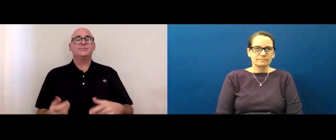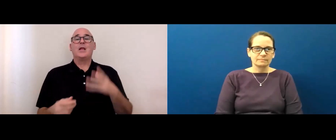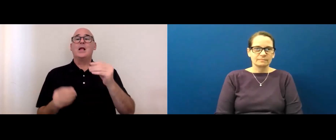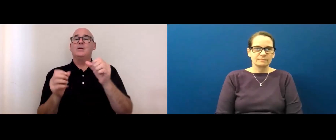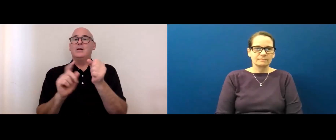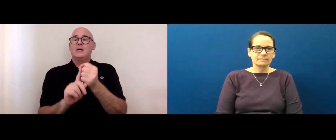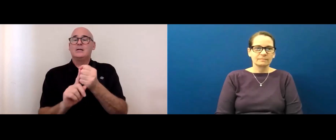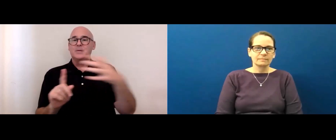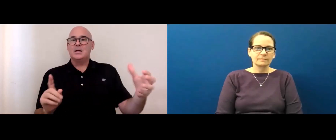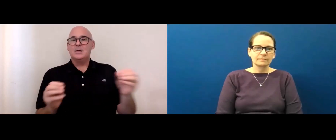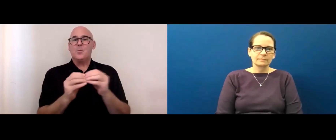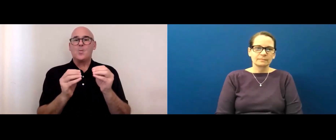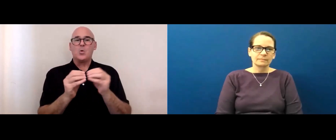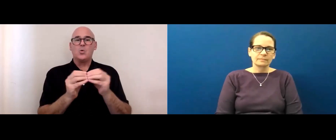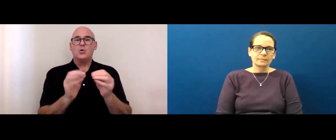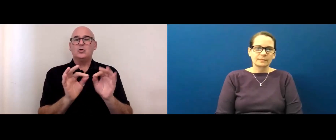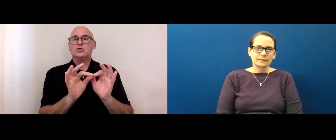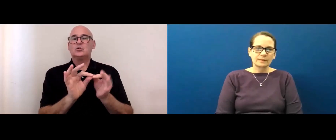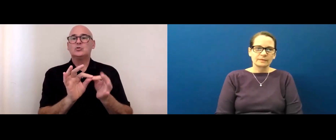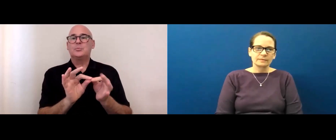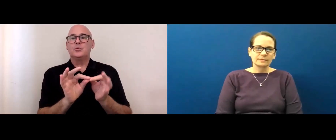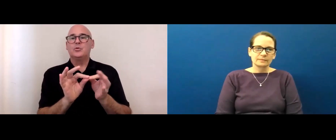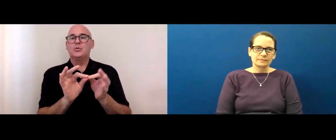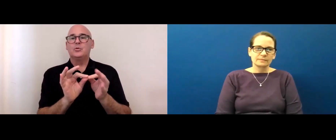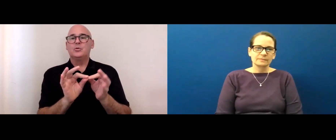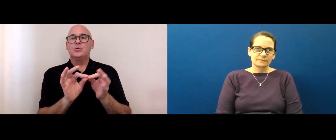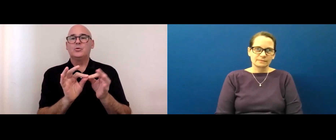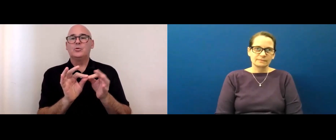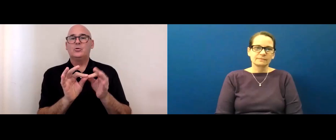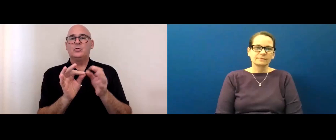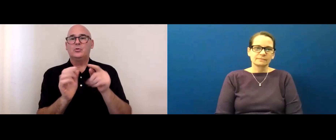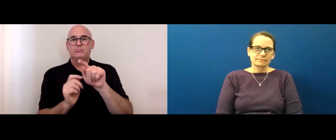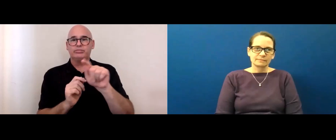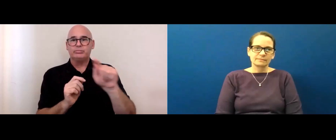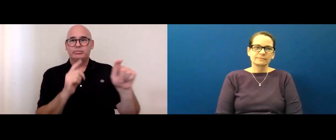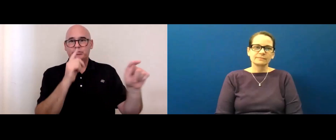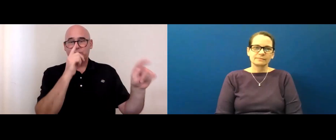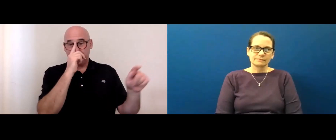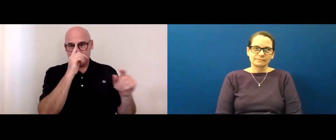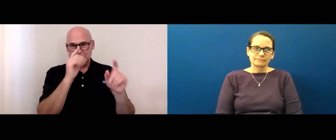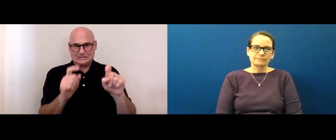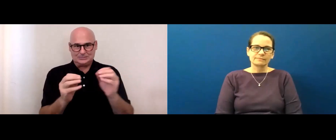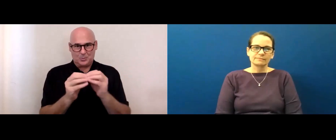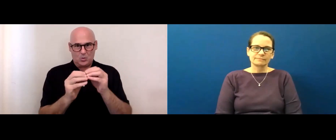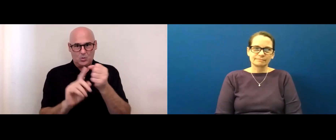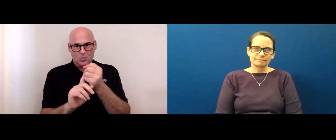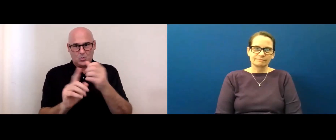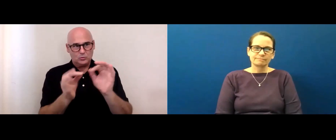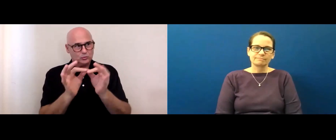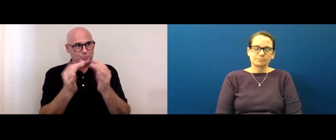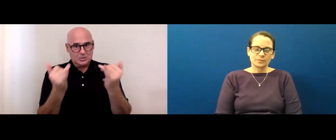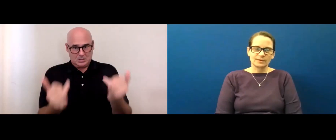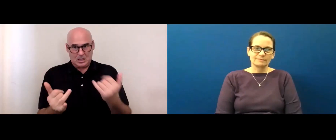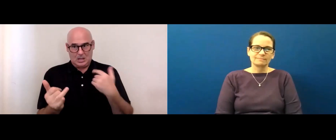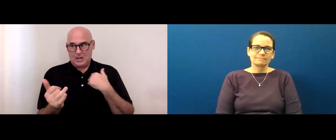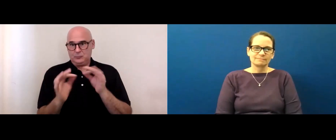therapists and expanding the interpreter pool here in Rhode Island we need more interpreters